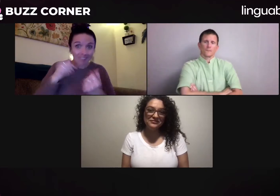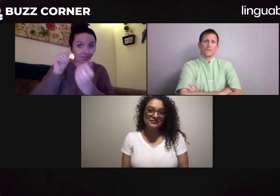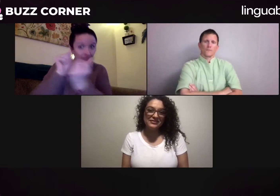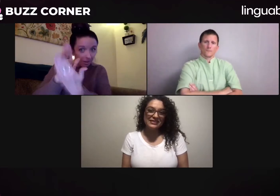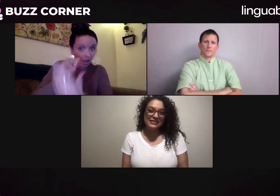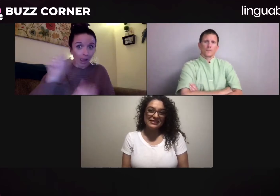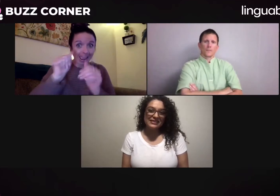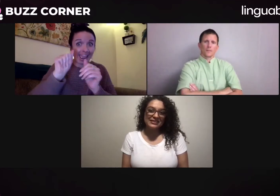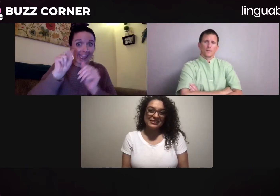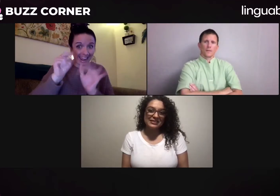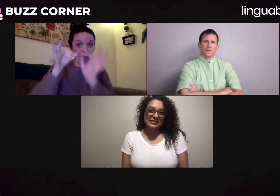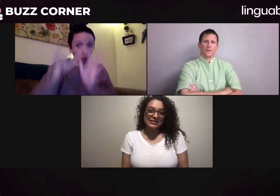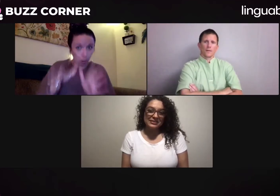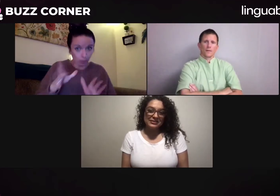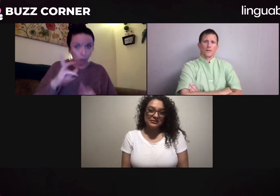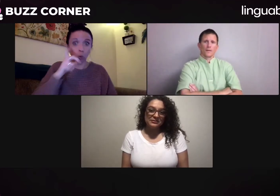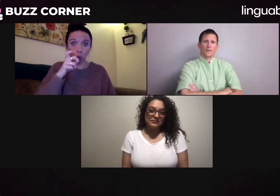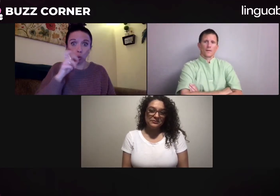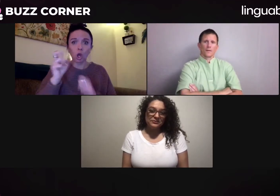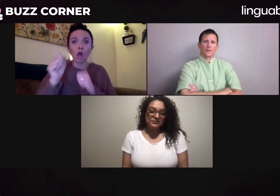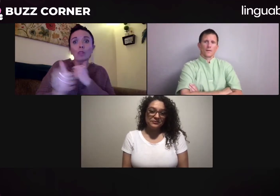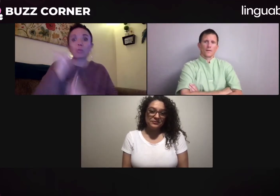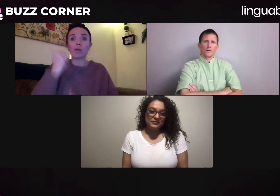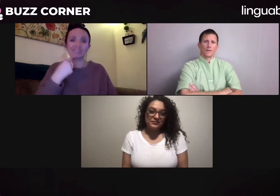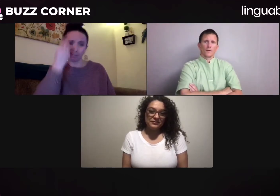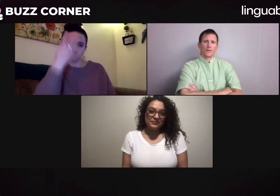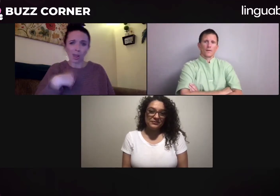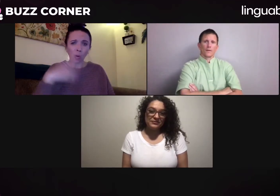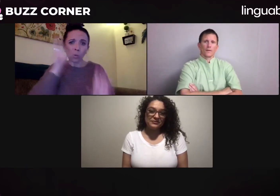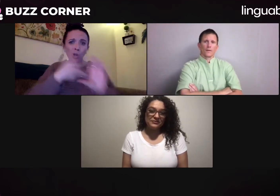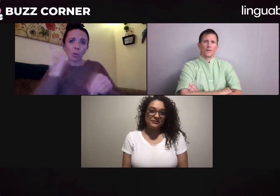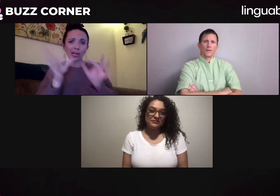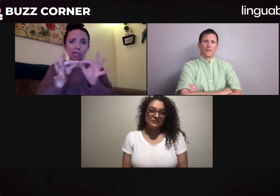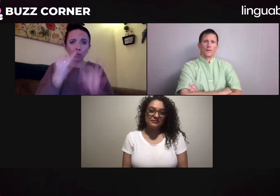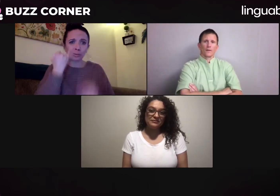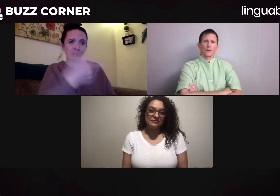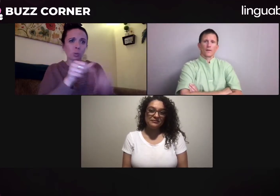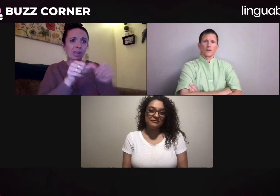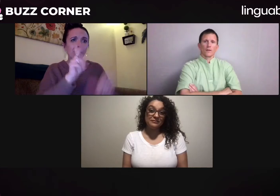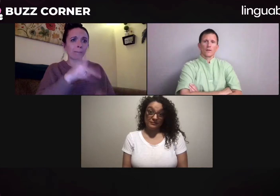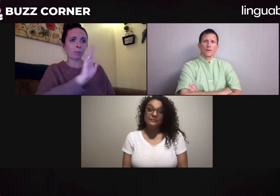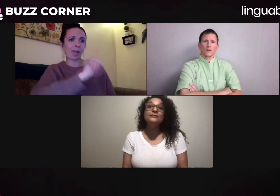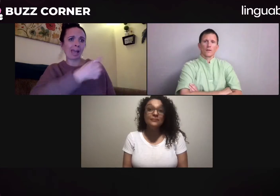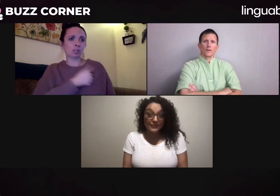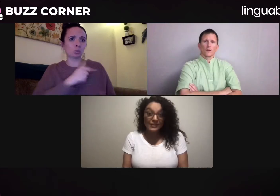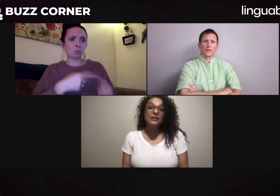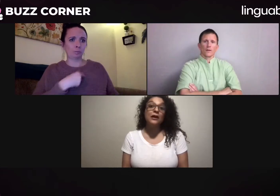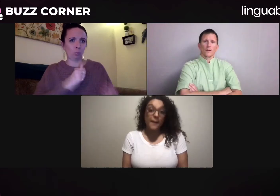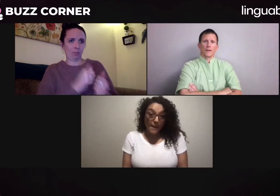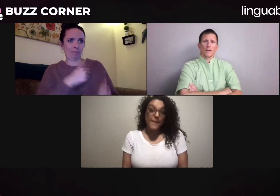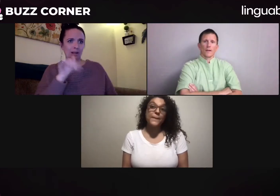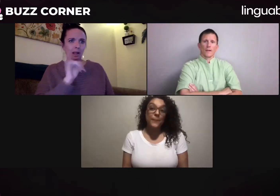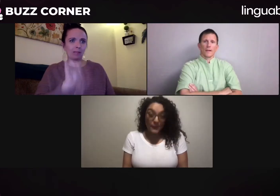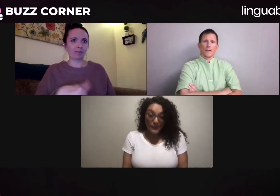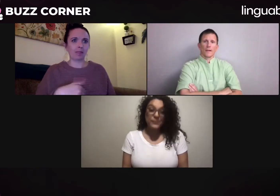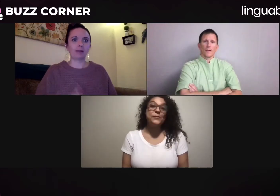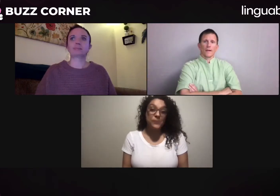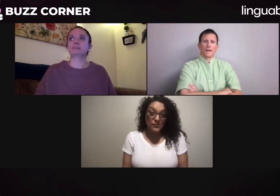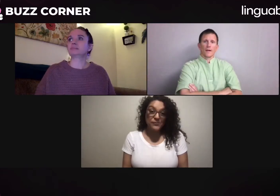Withholding her name? My gosh. Yeah, exactly. And then I've had other interpreters say that they'll withdraw services